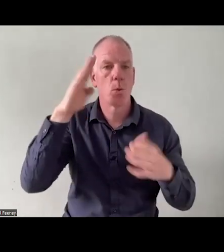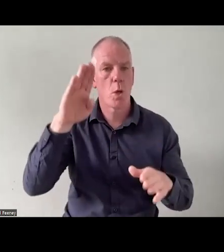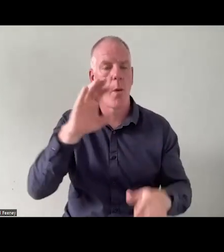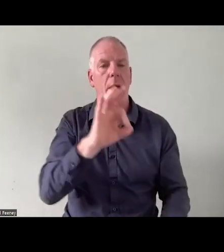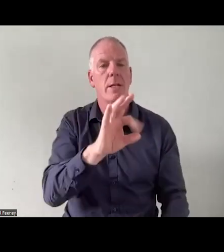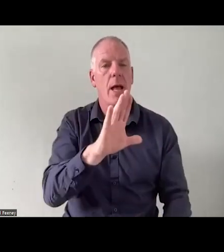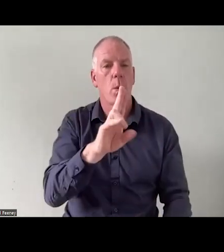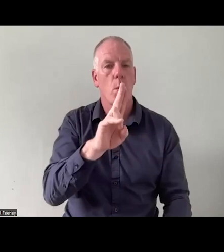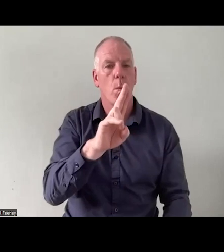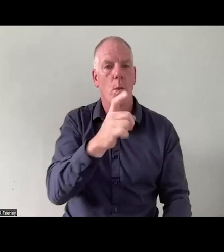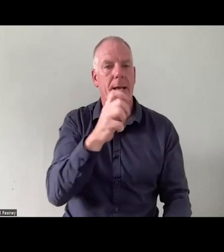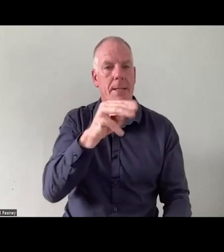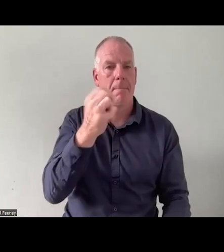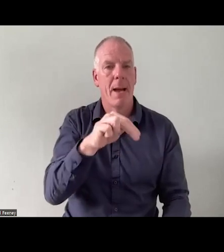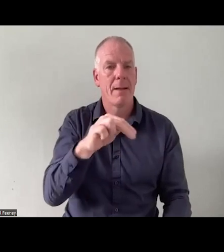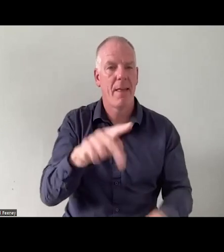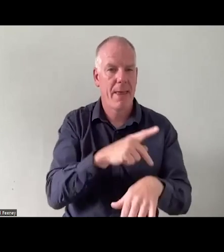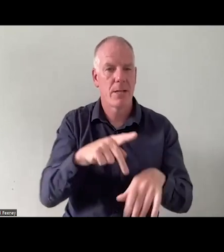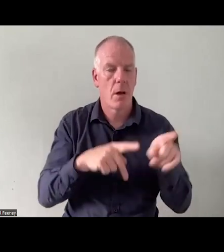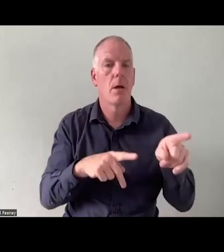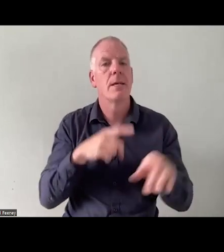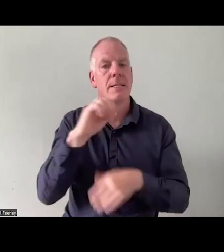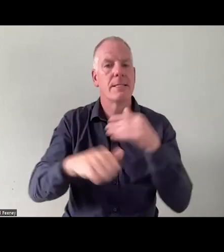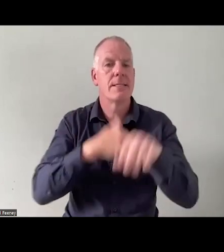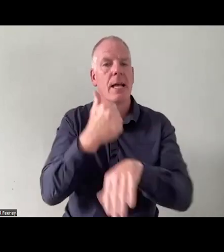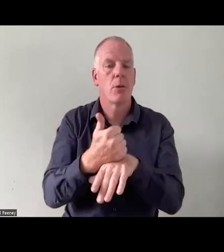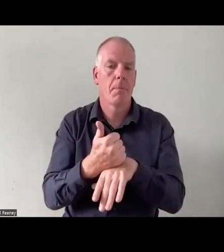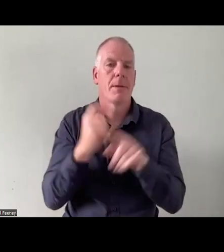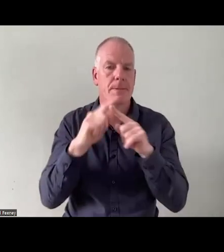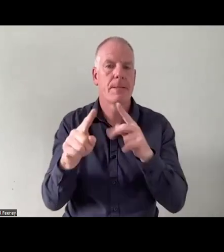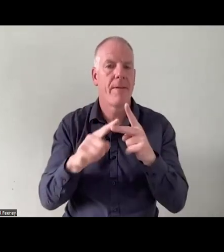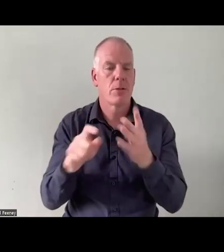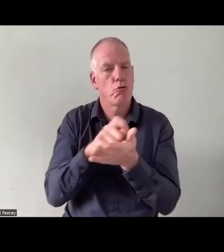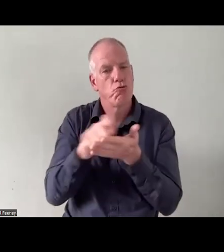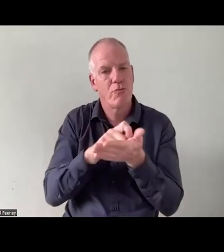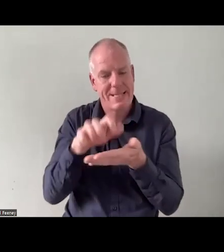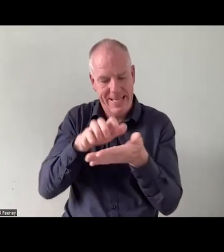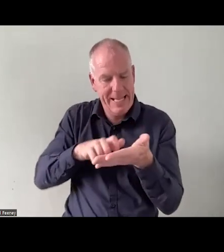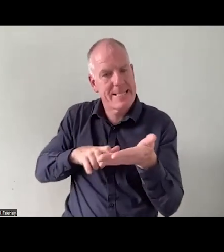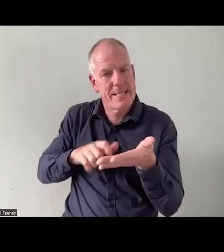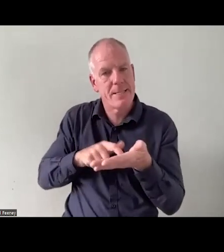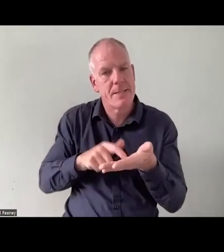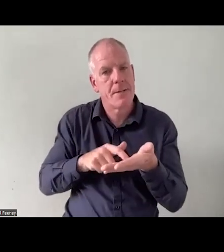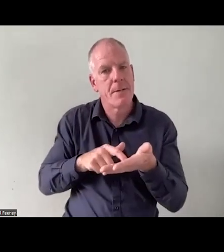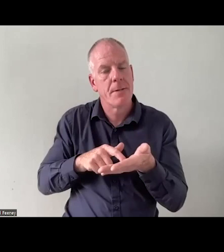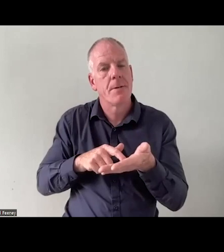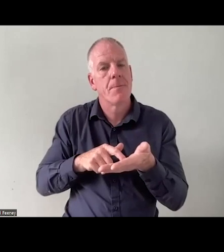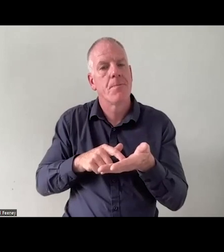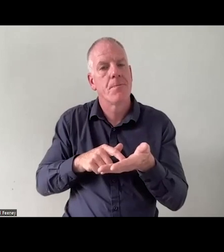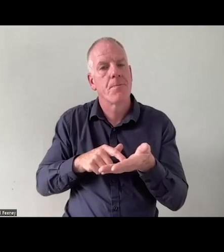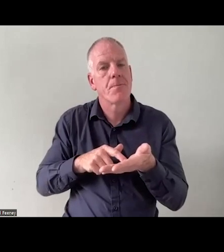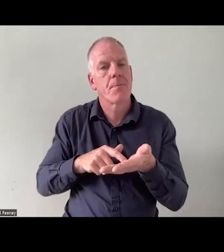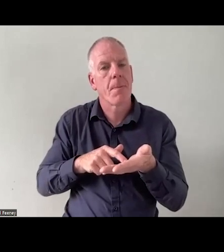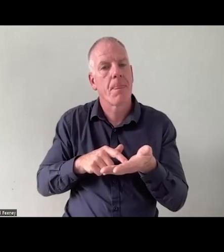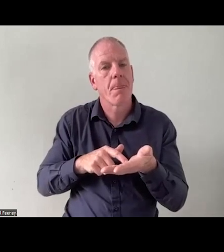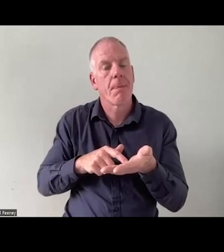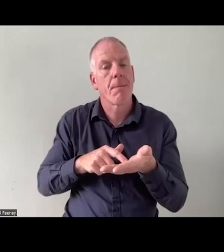Tadhg created a series of written texts which when you...